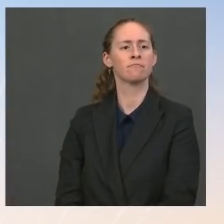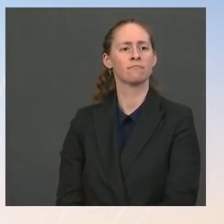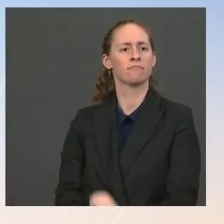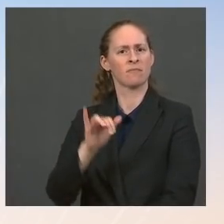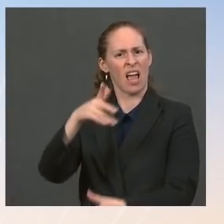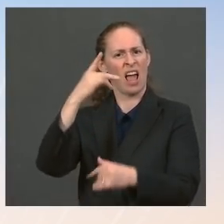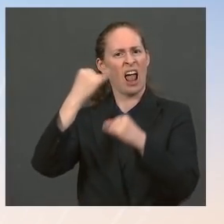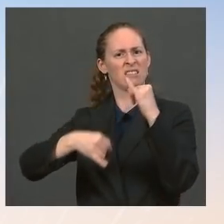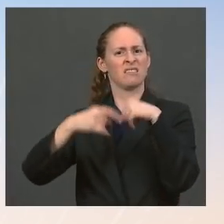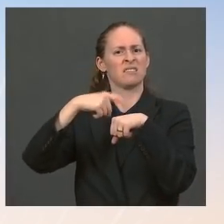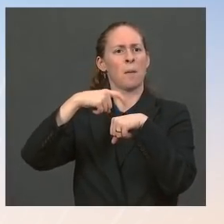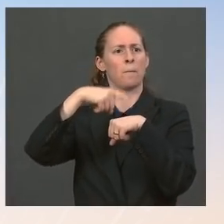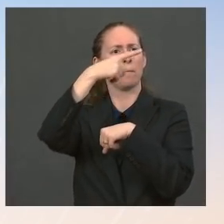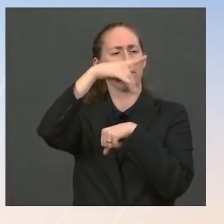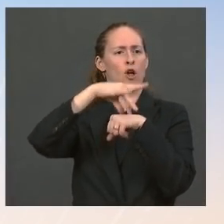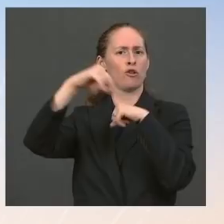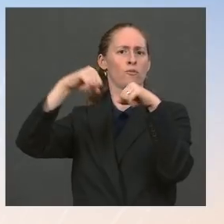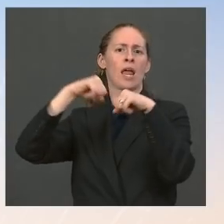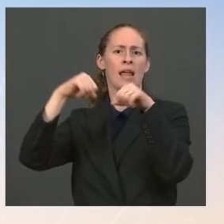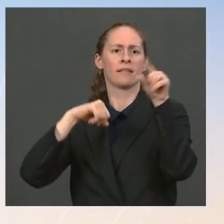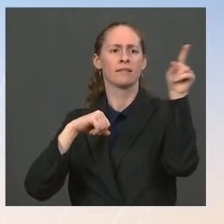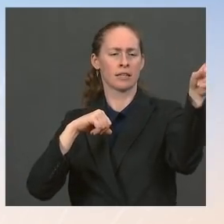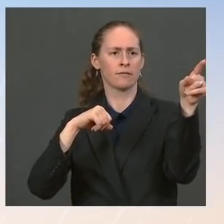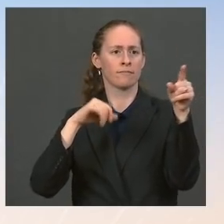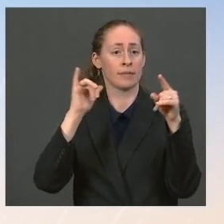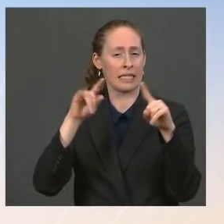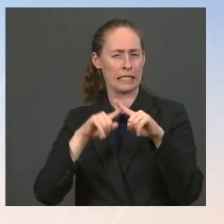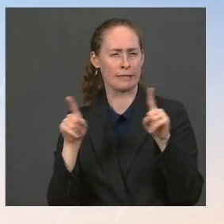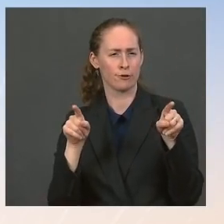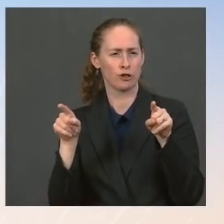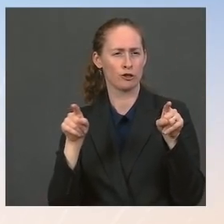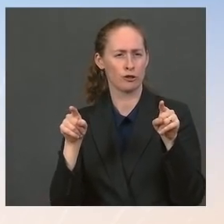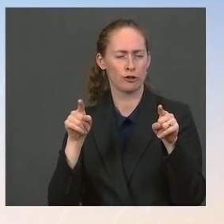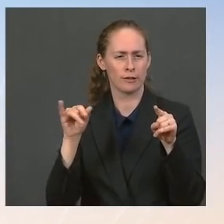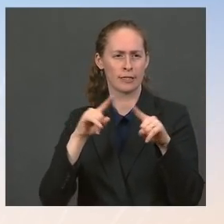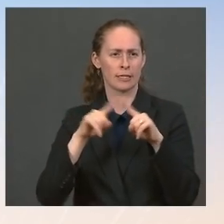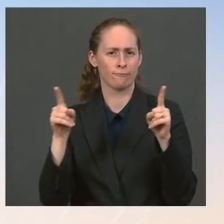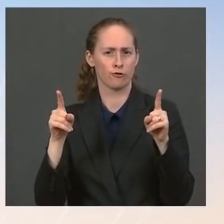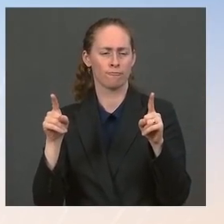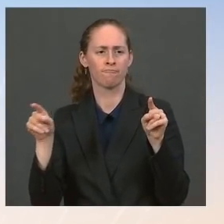and that was distinct from the earthquake that devastated people more recently.